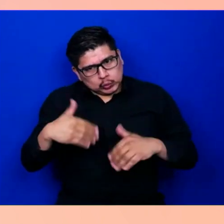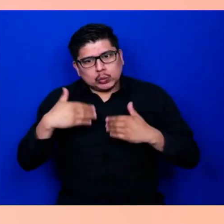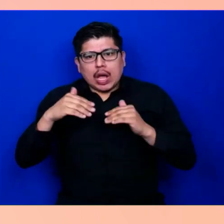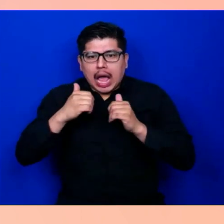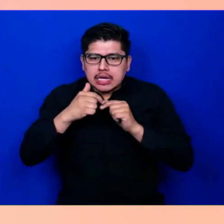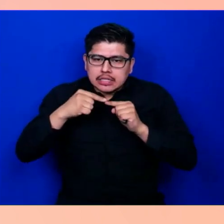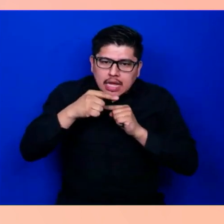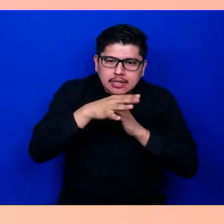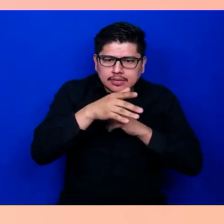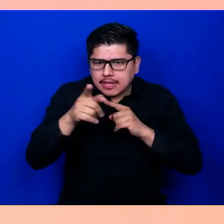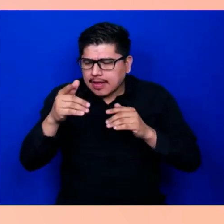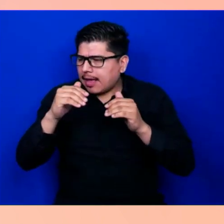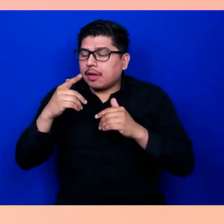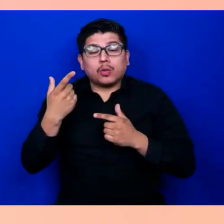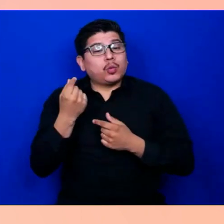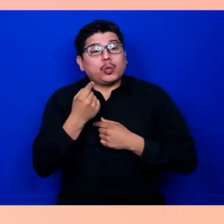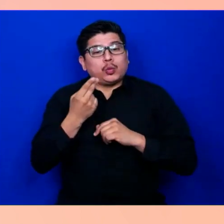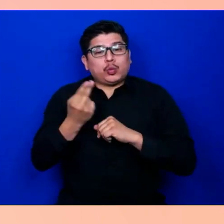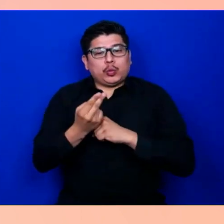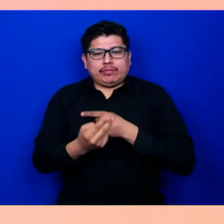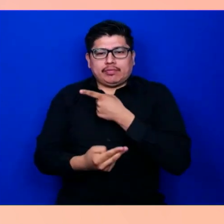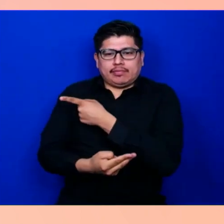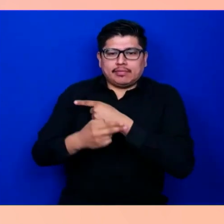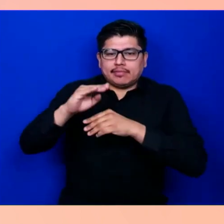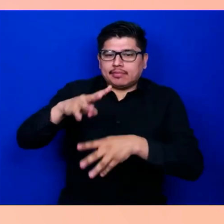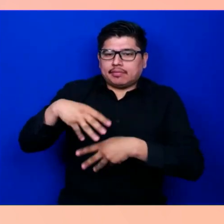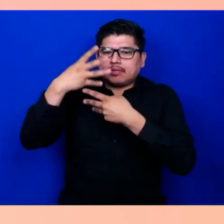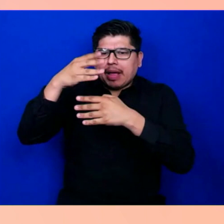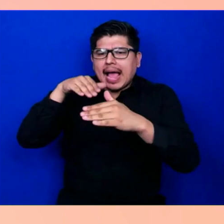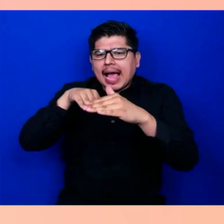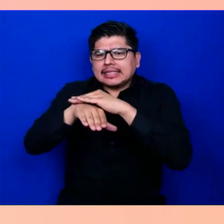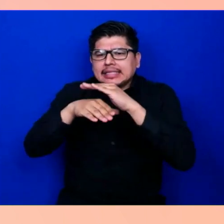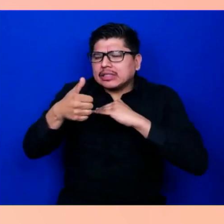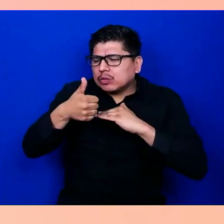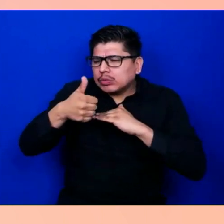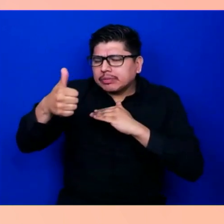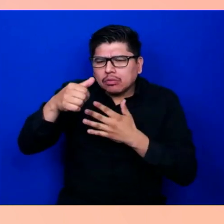the accessible public transportation options to the DC airports?